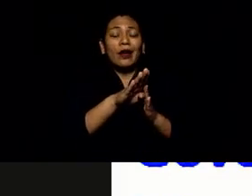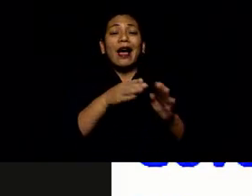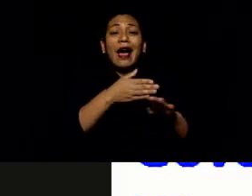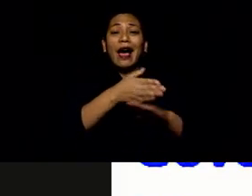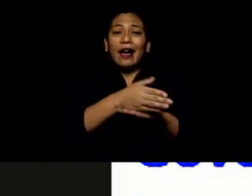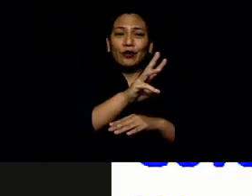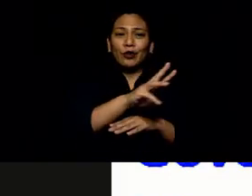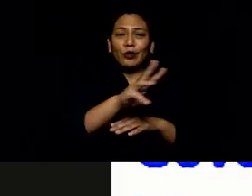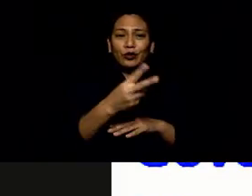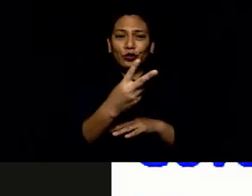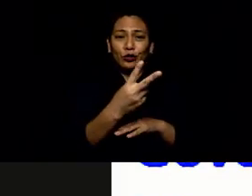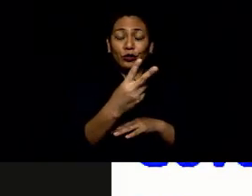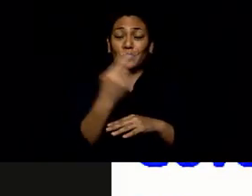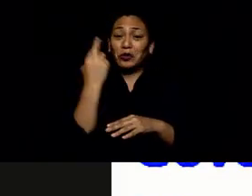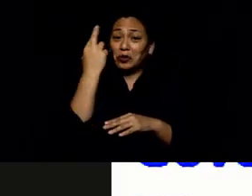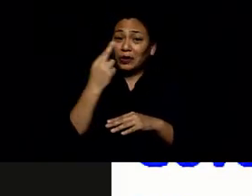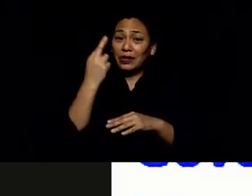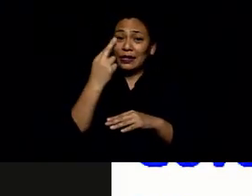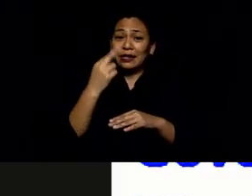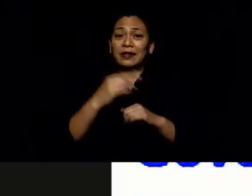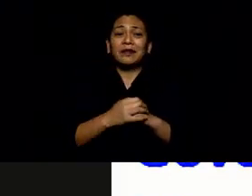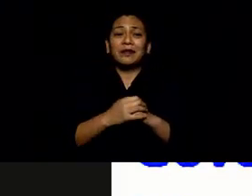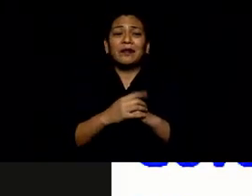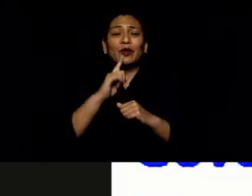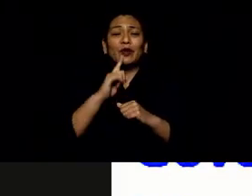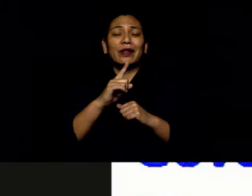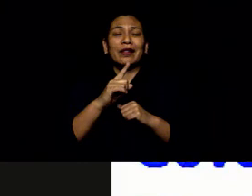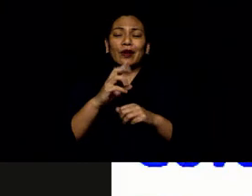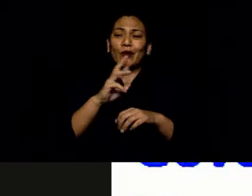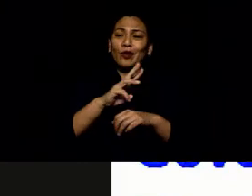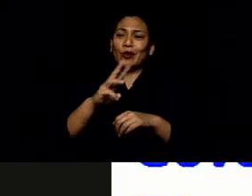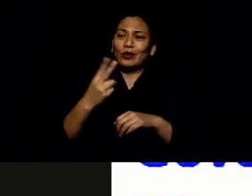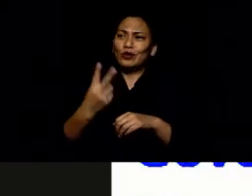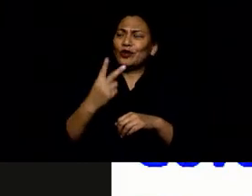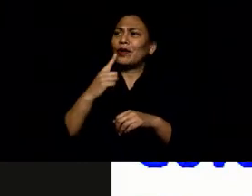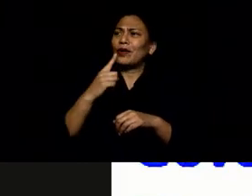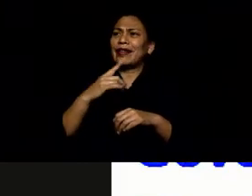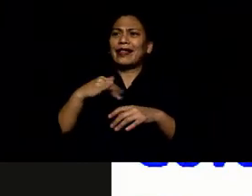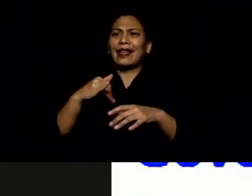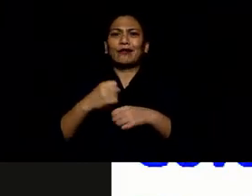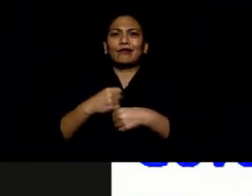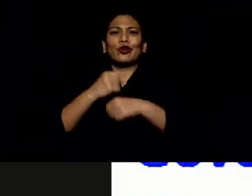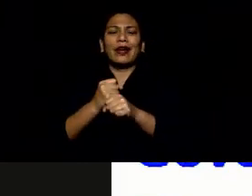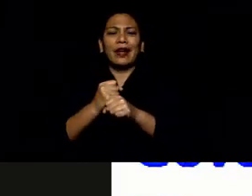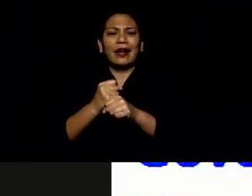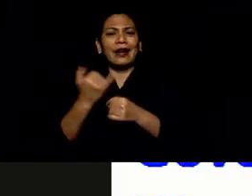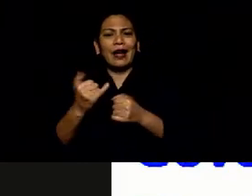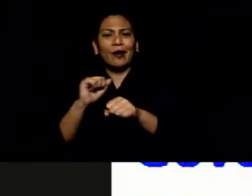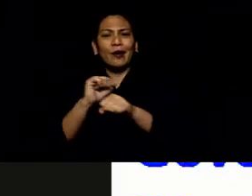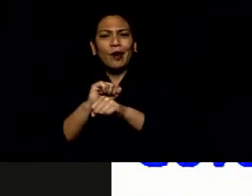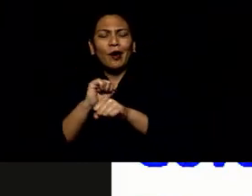You know, we had the war, it created a lot of employment. Wages kept going up. Businesses were very busy and then they were very worried